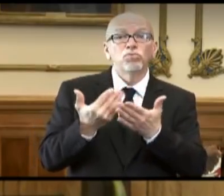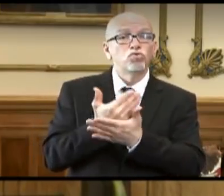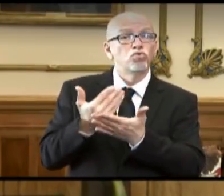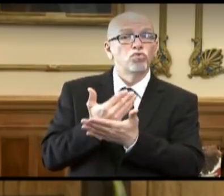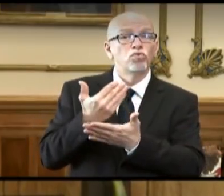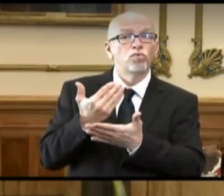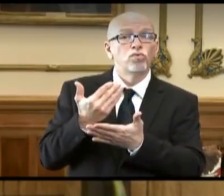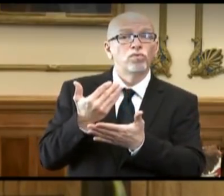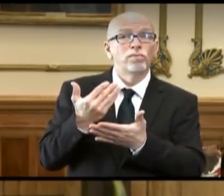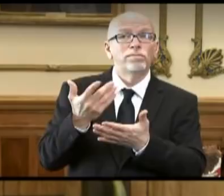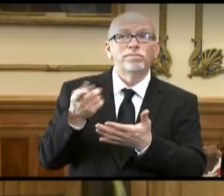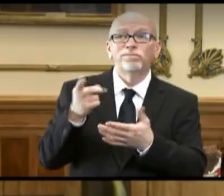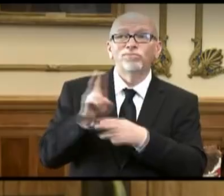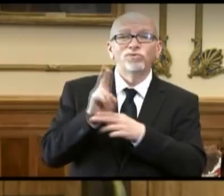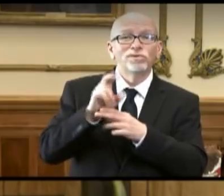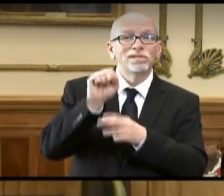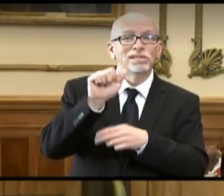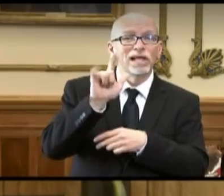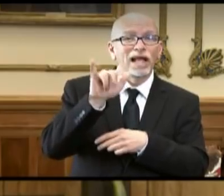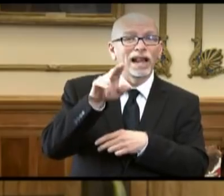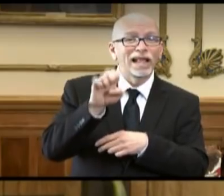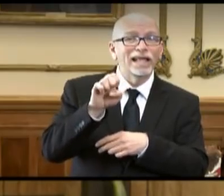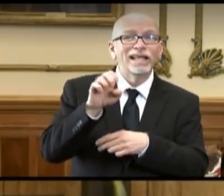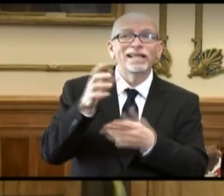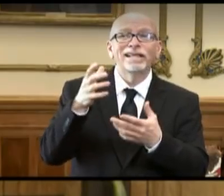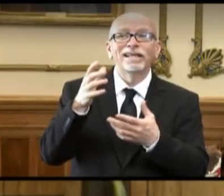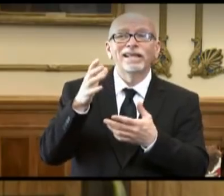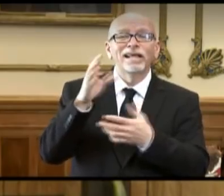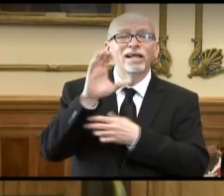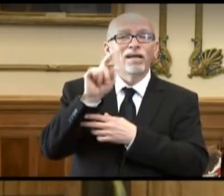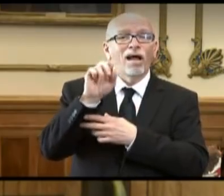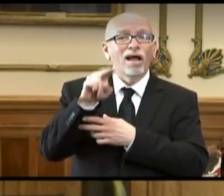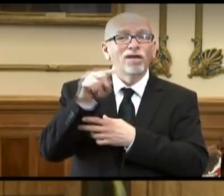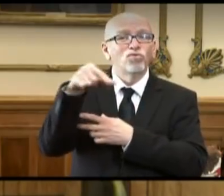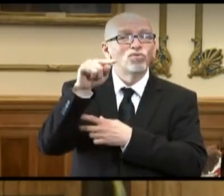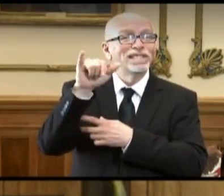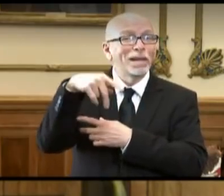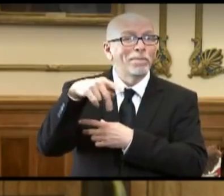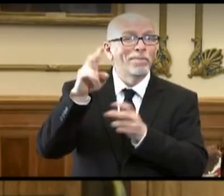GET SOME SWABS. WE ARE WORKING IN EVERY WAY POSSIBLE TO USE ALTERNATIVE SWABS THAT ARE OUT THERE.